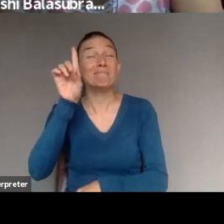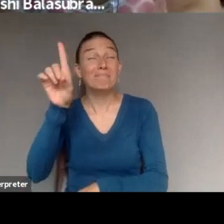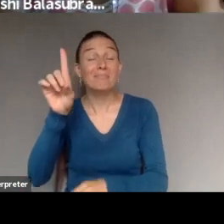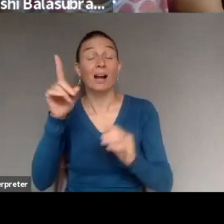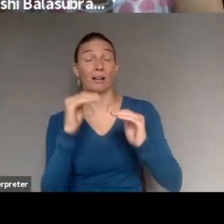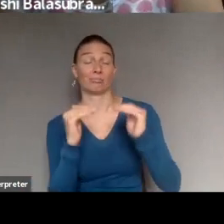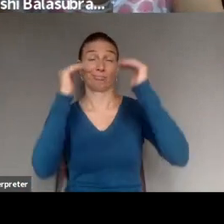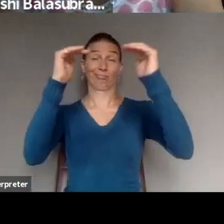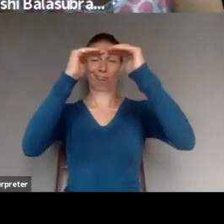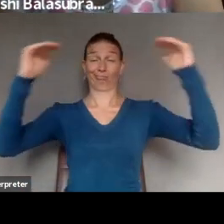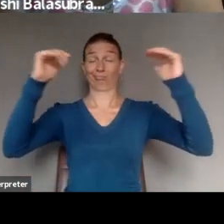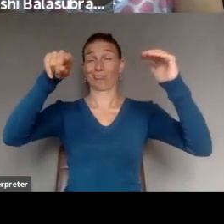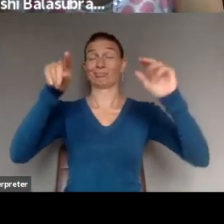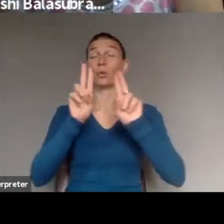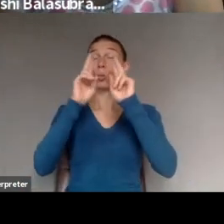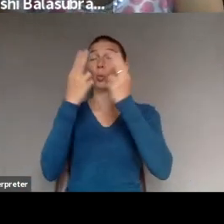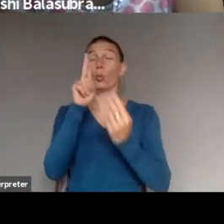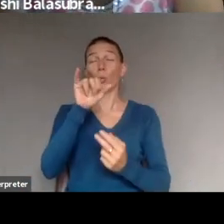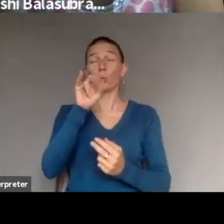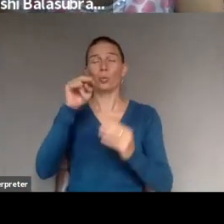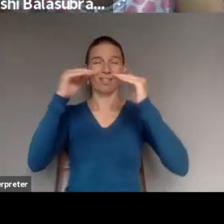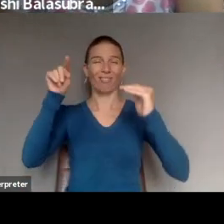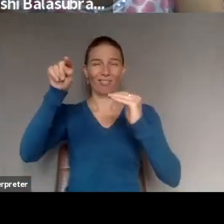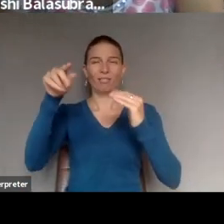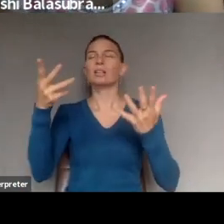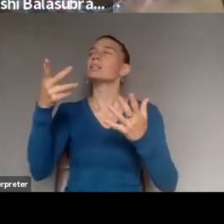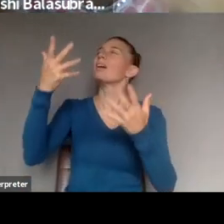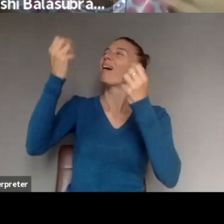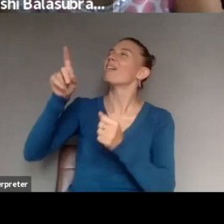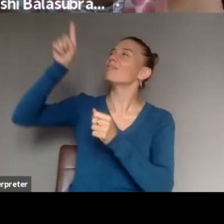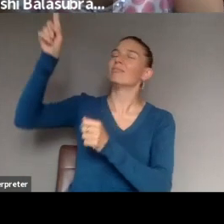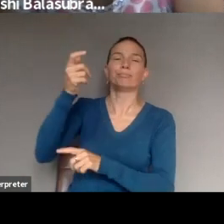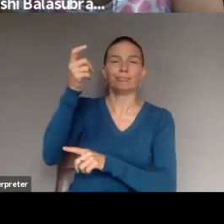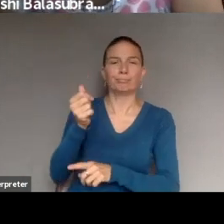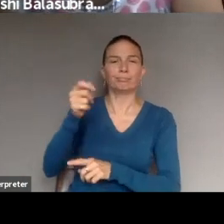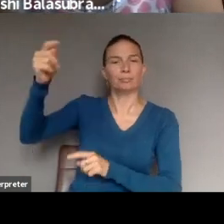one of pension through the national social assistance programme, which is a top-up to this programme,